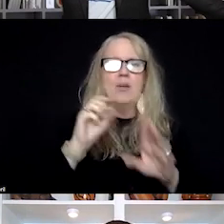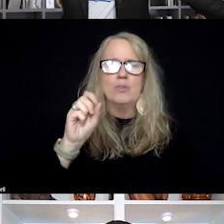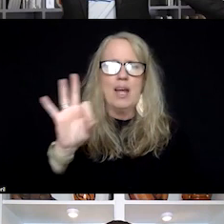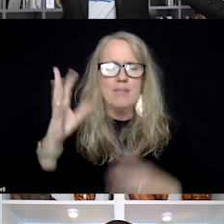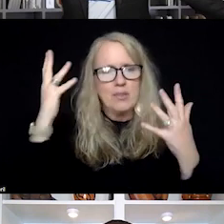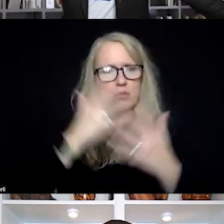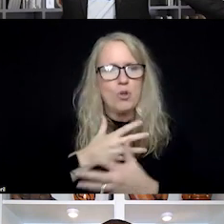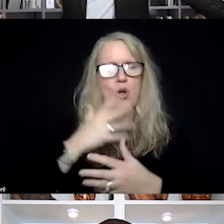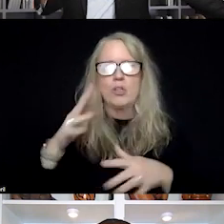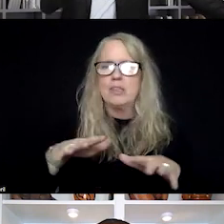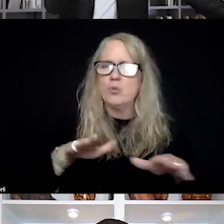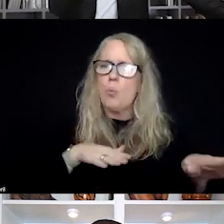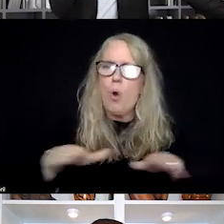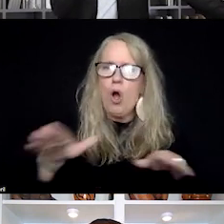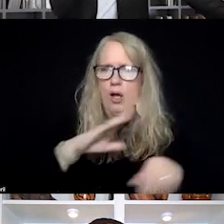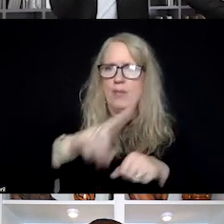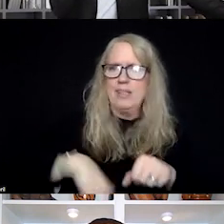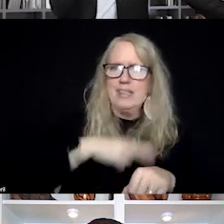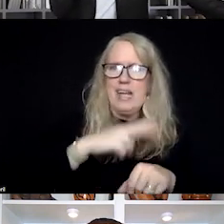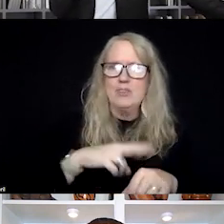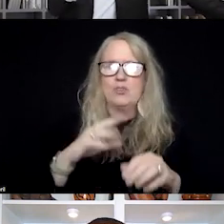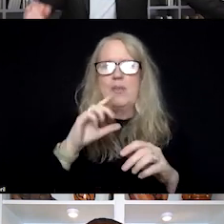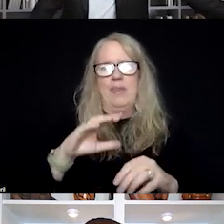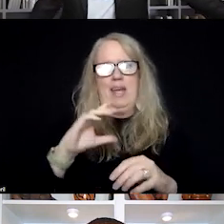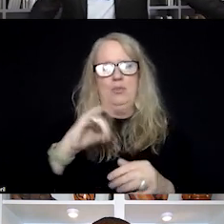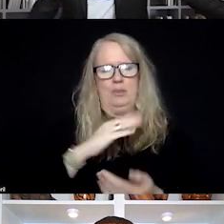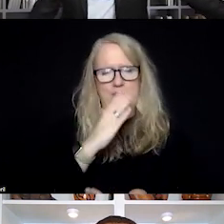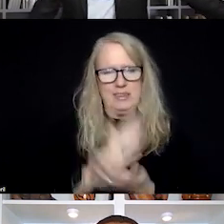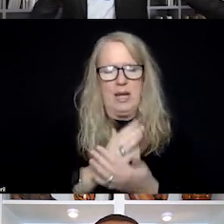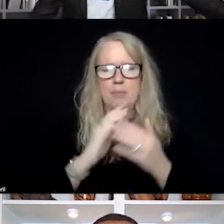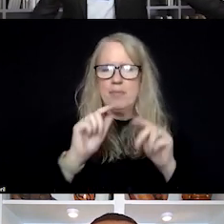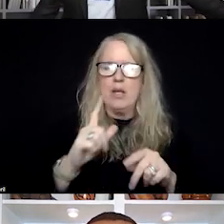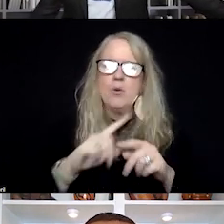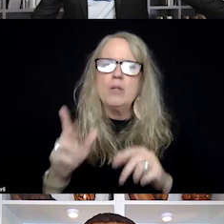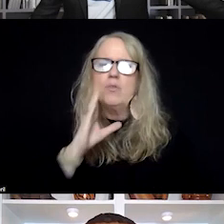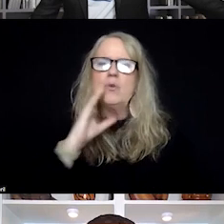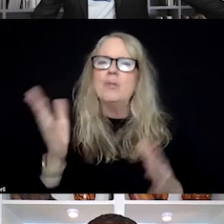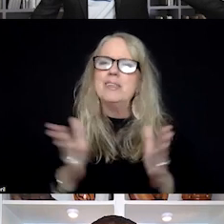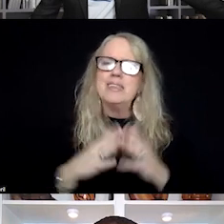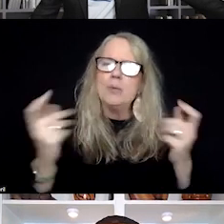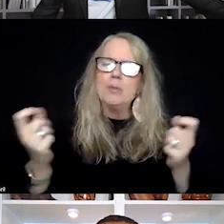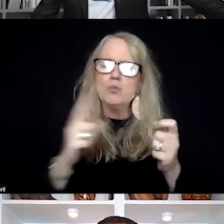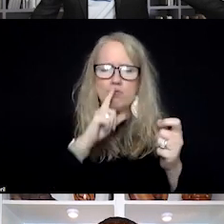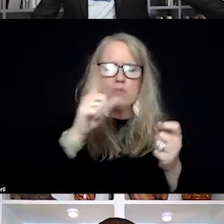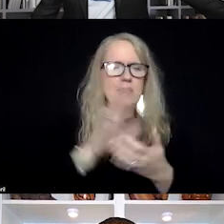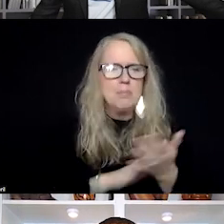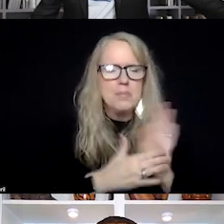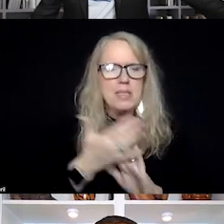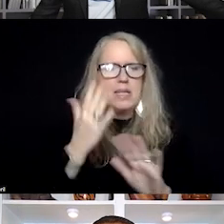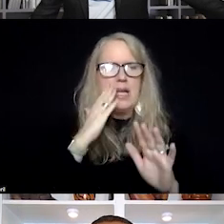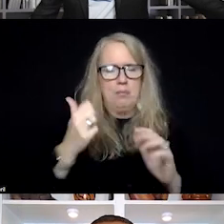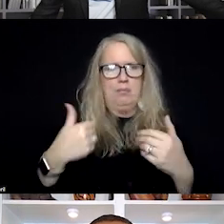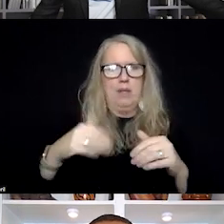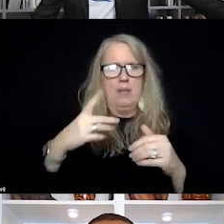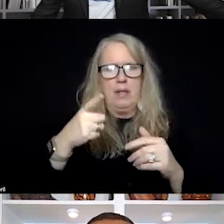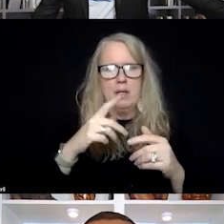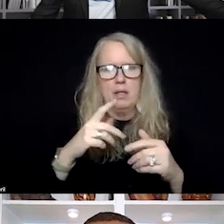NATIONAL WALK, THAT WAS ONE OF THE STOPS THERE. IT REALLY HAD A LOT OF MEANING BEYOND THE